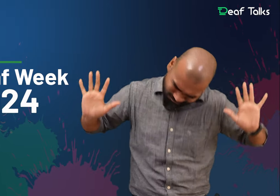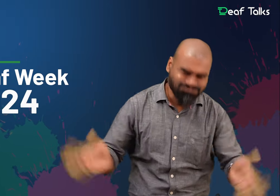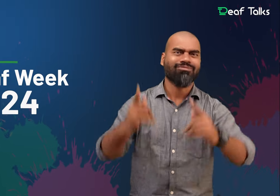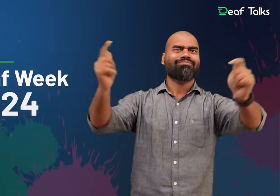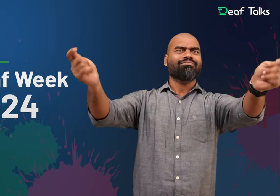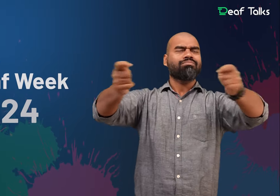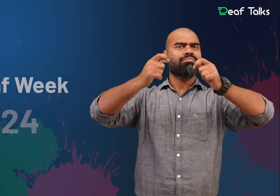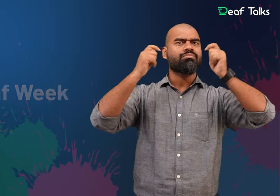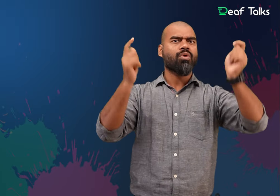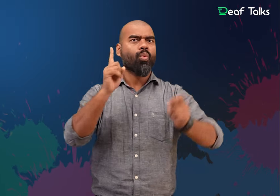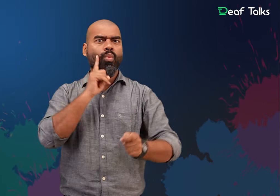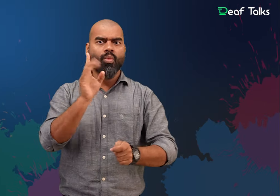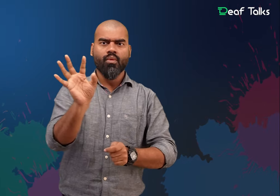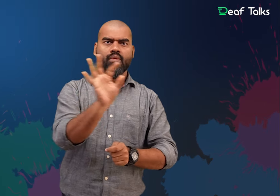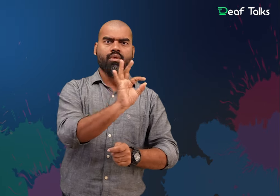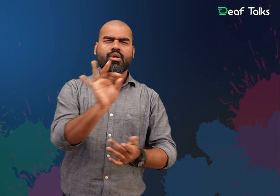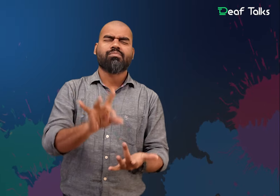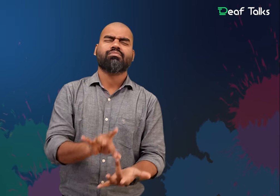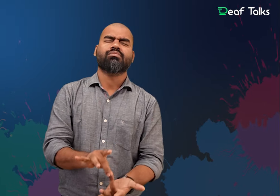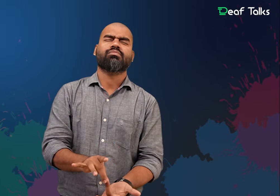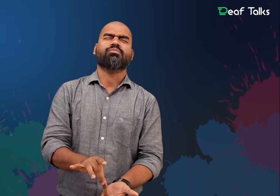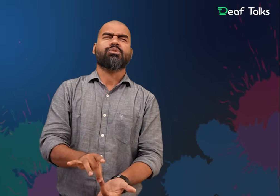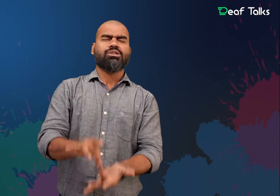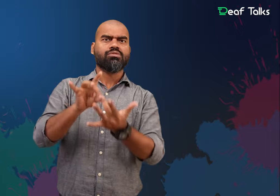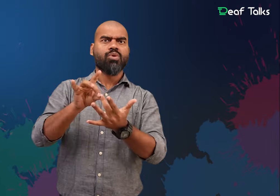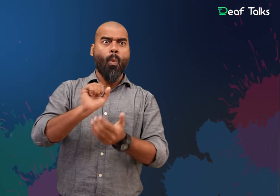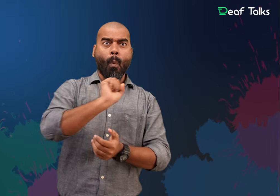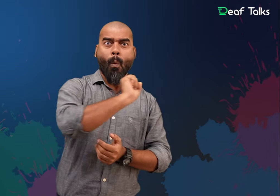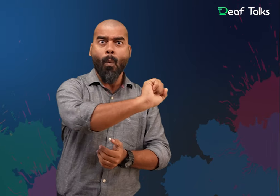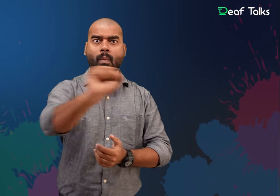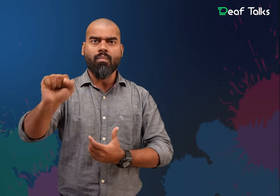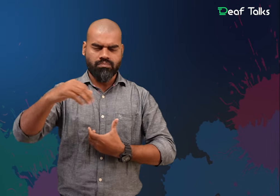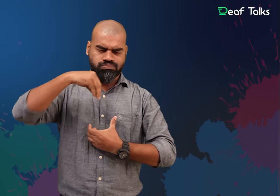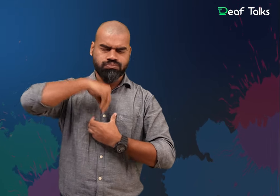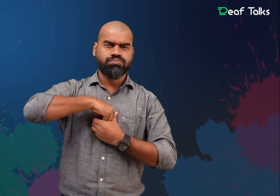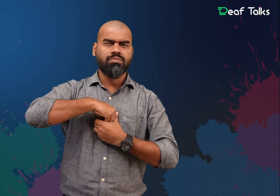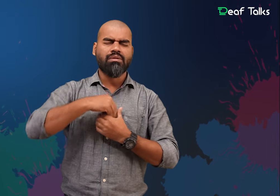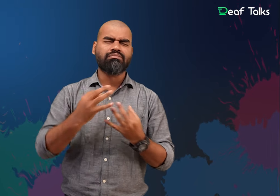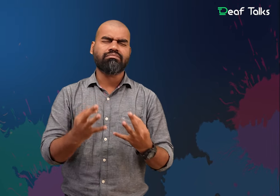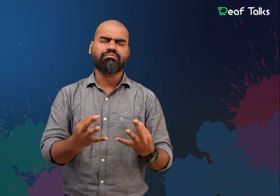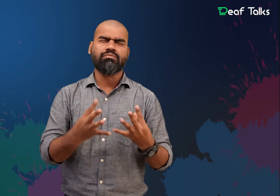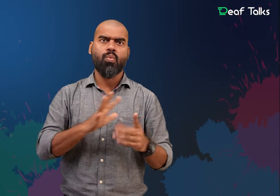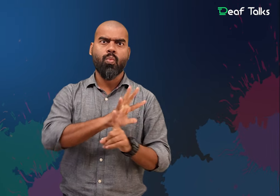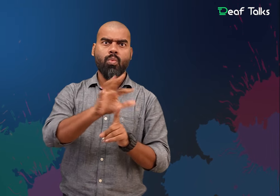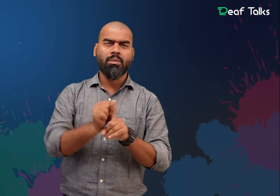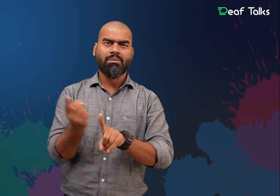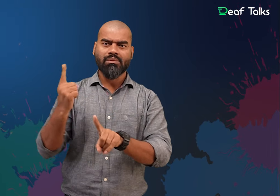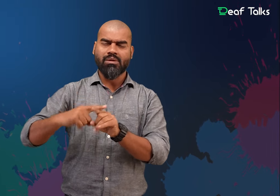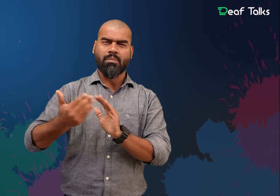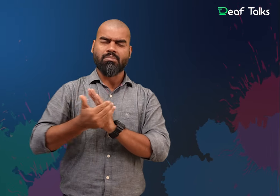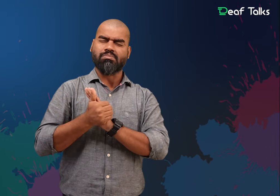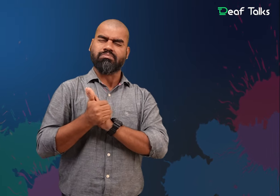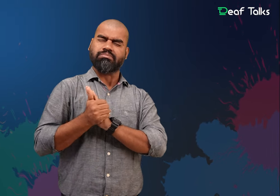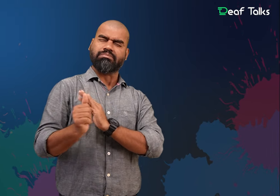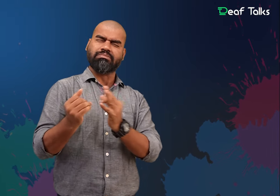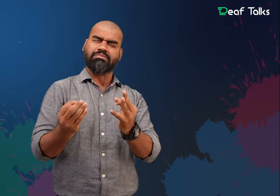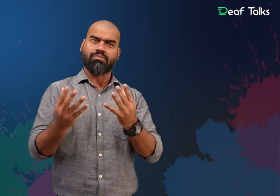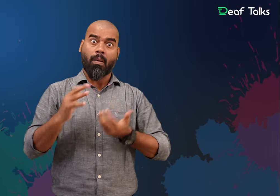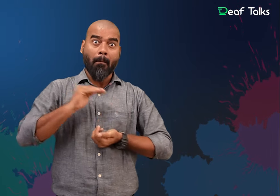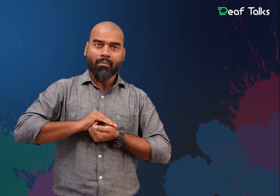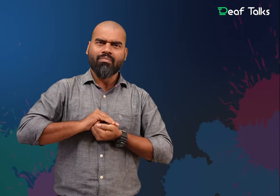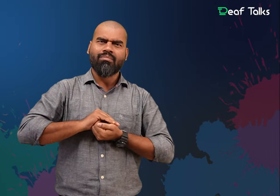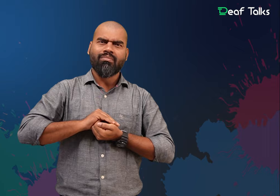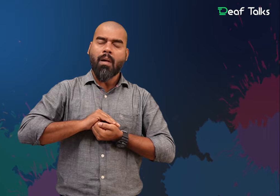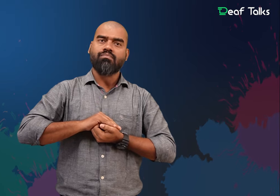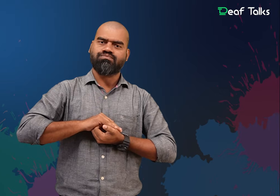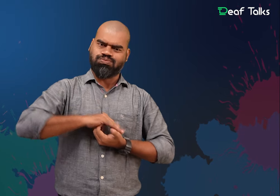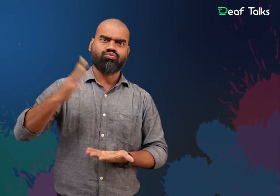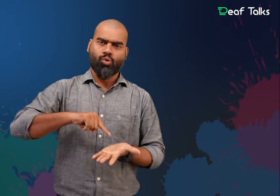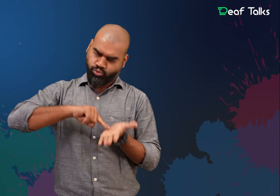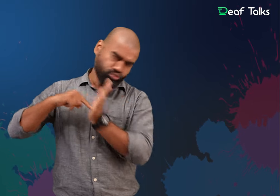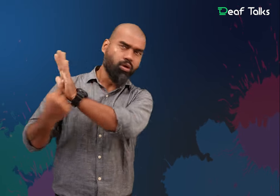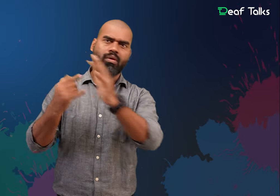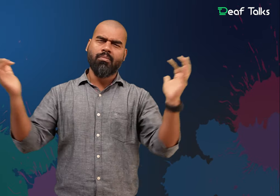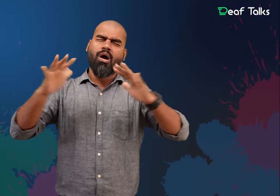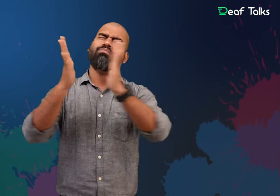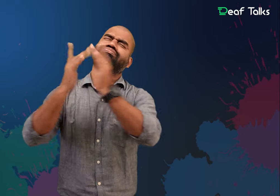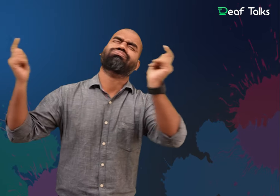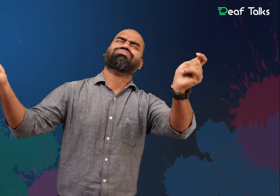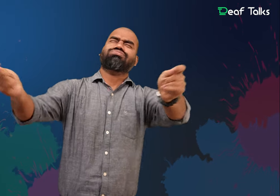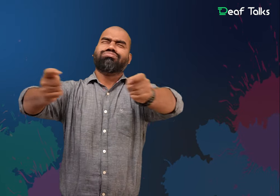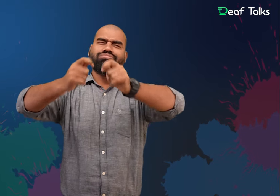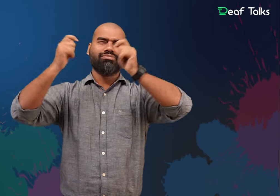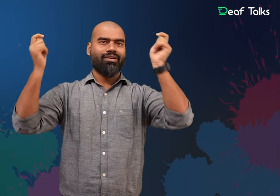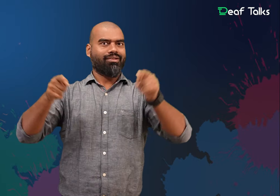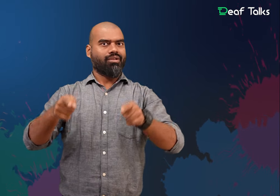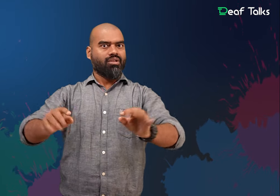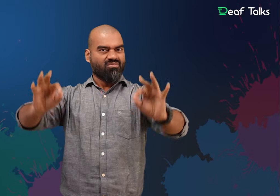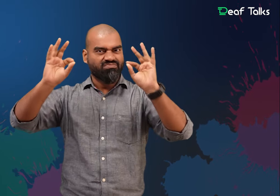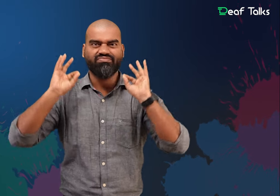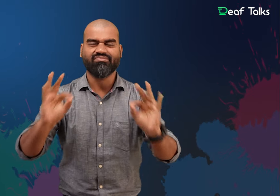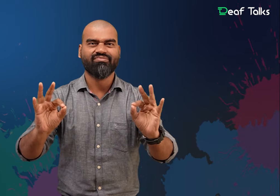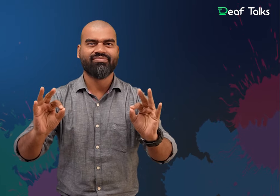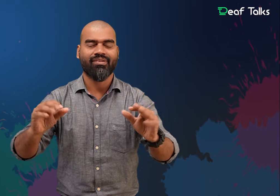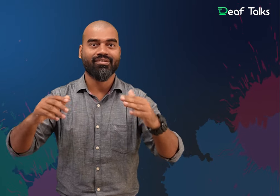Let’s make this Deaf Week truly special by coming together to honor our unique culture and talents.